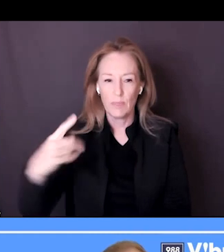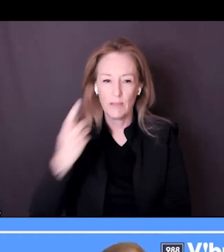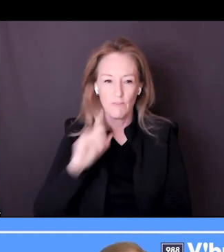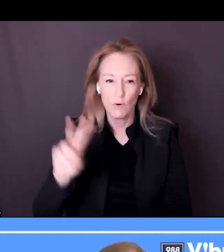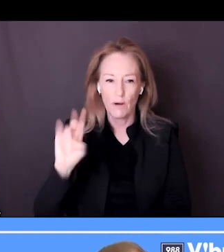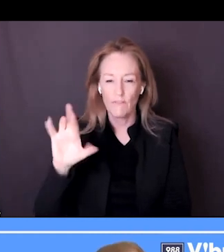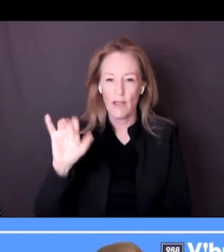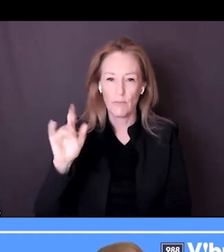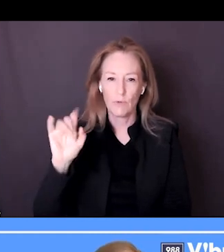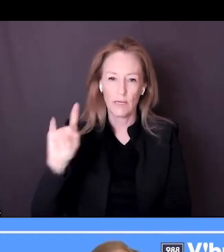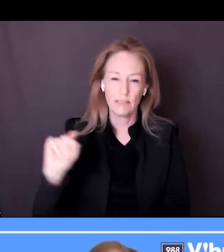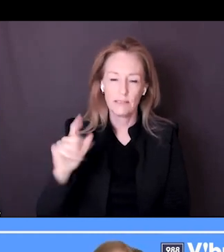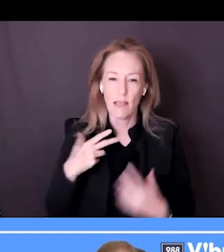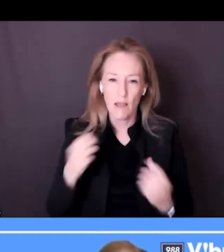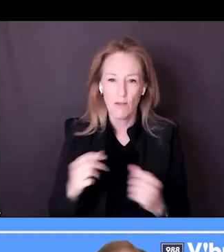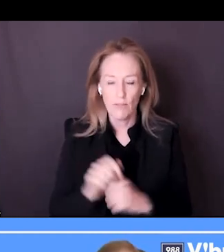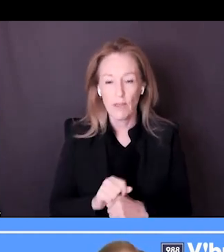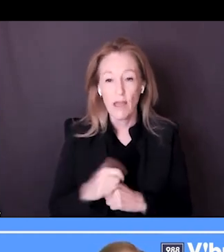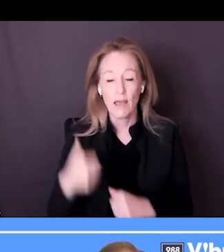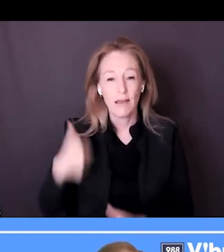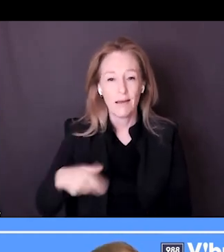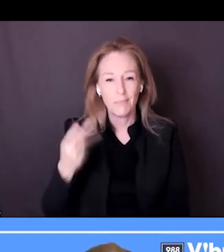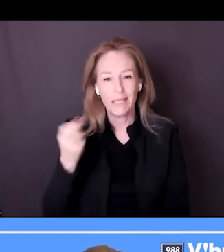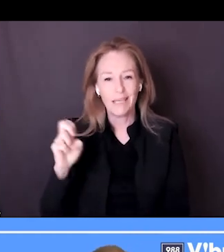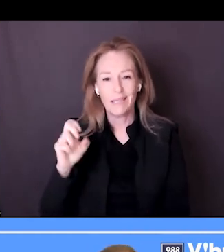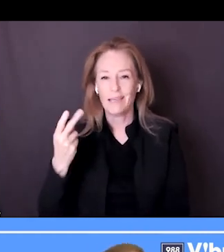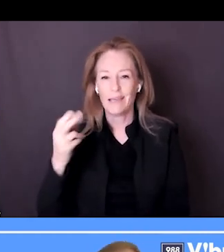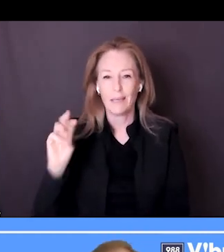PRONOUNS ARE HE HIM. I HAVE ALMOST 15 YEARS EXPERIENCE. I HAVE